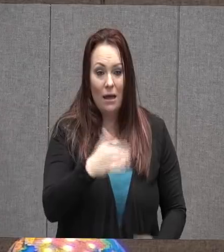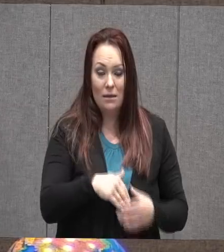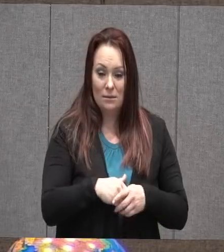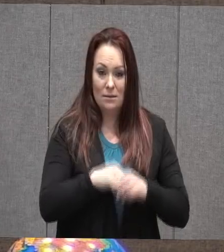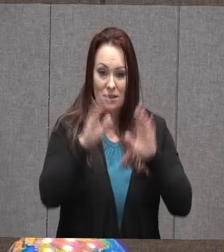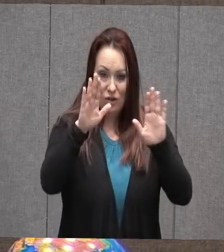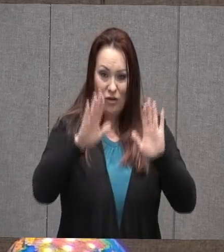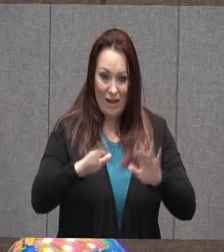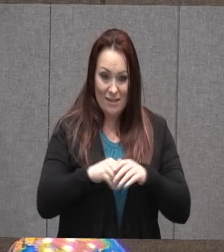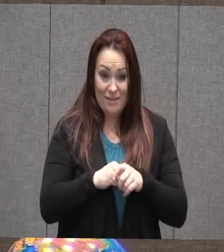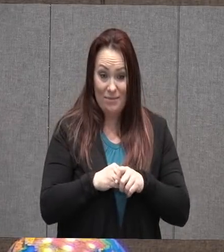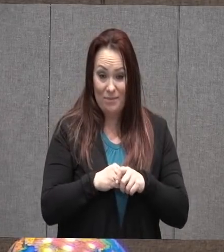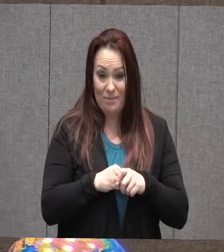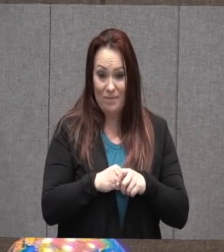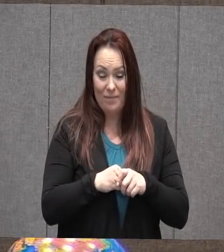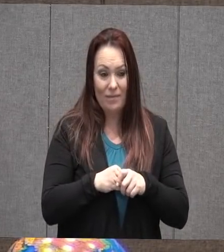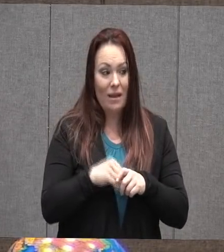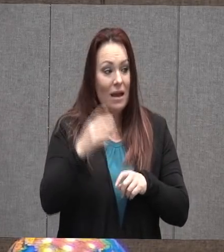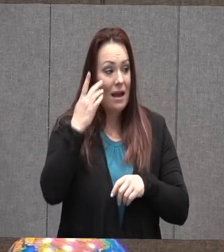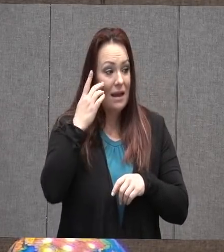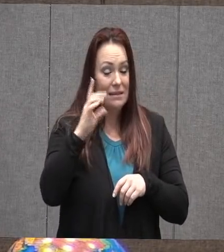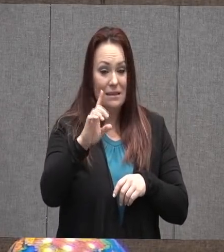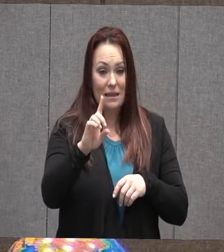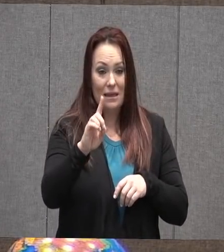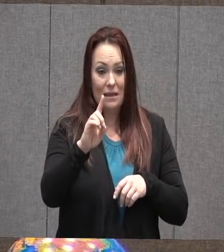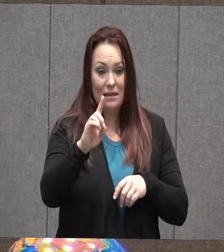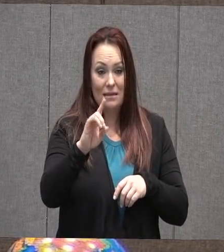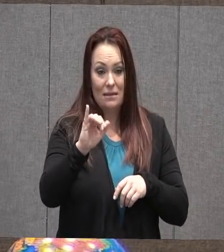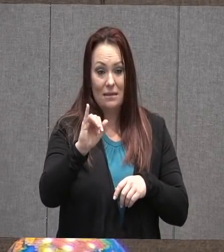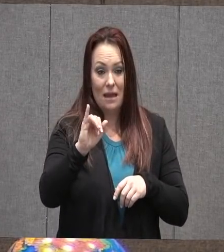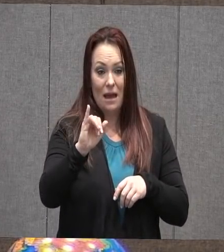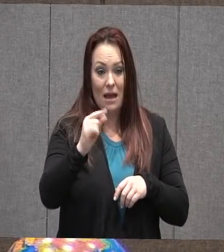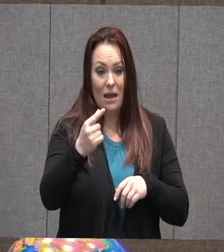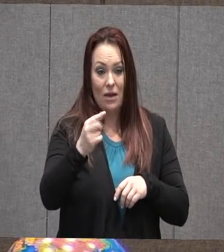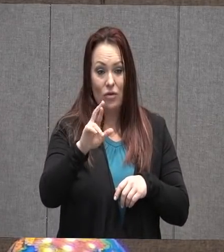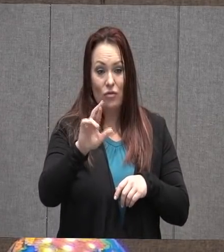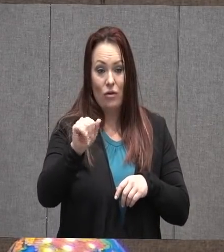Okay here I see a digraph at the beginning, C-H I remember says chuh.